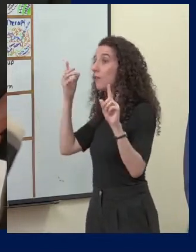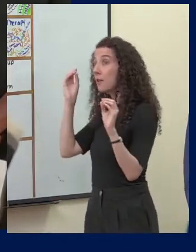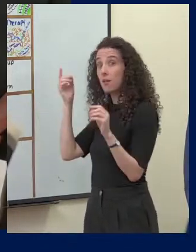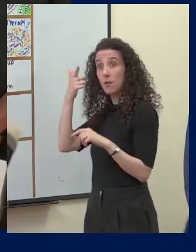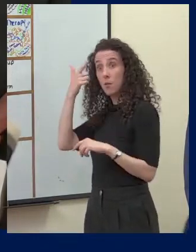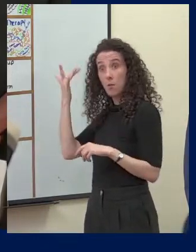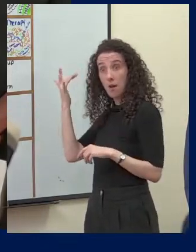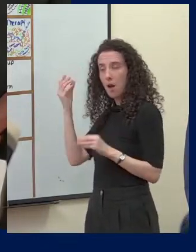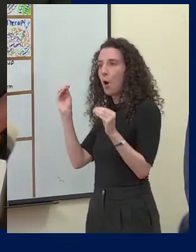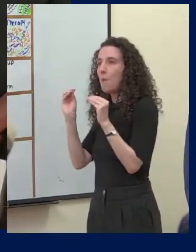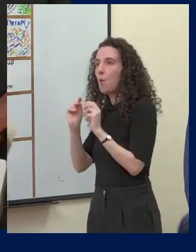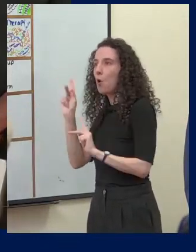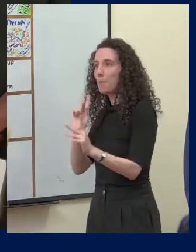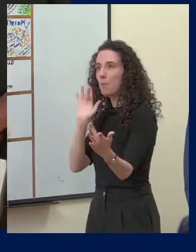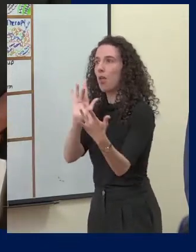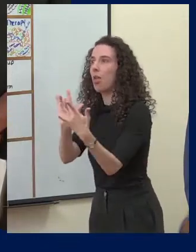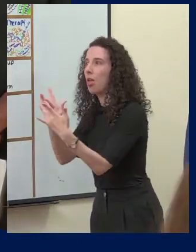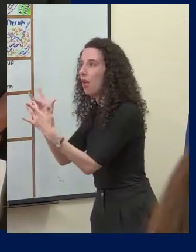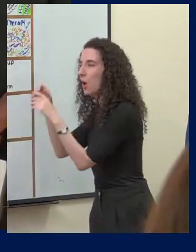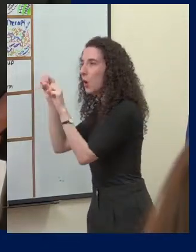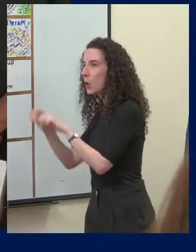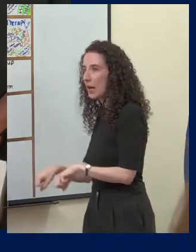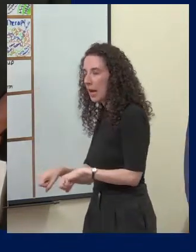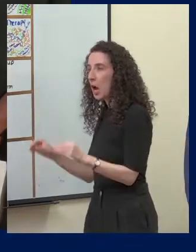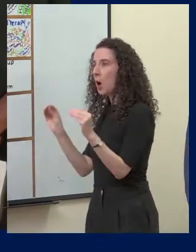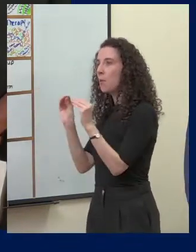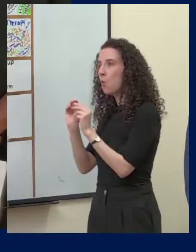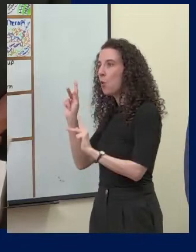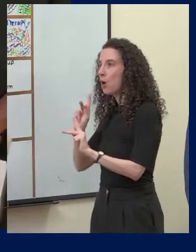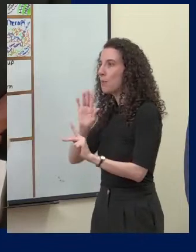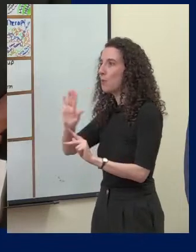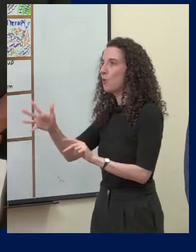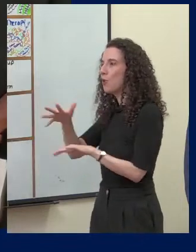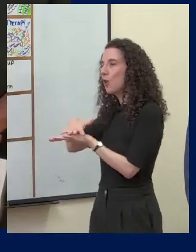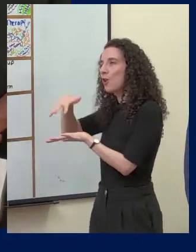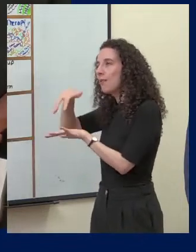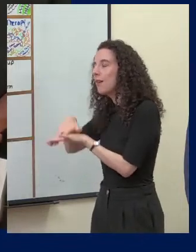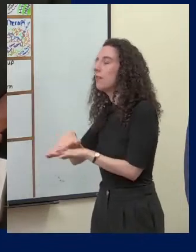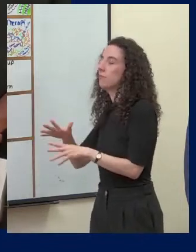in their language, in their culturally appropriate ways in Spanish.